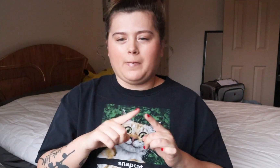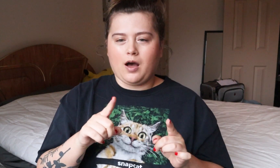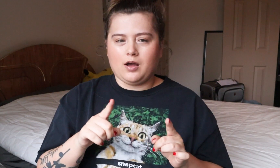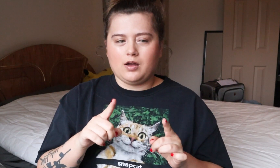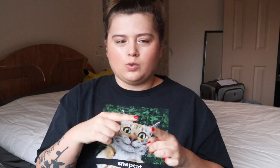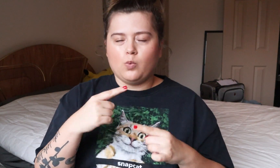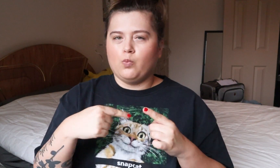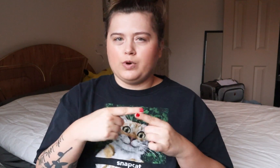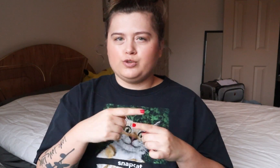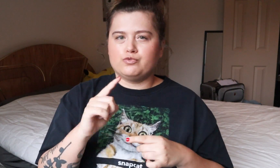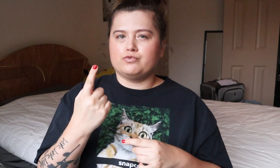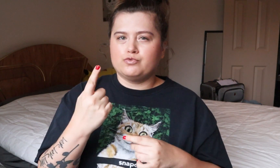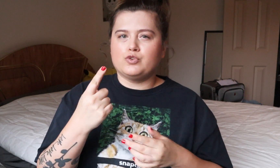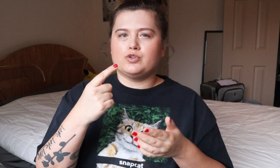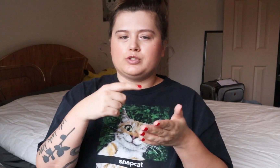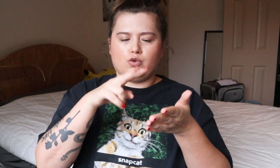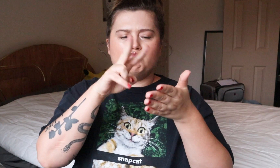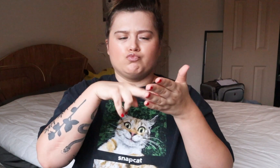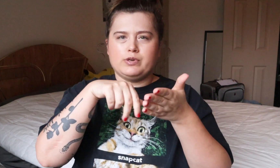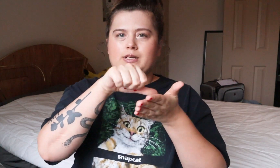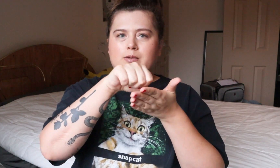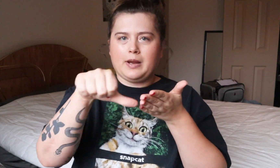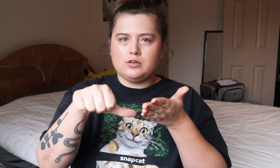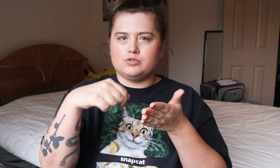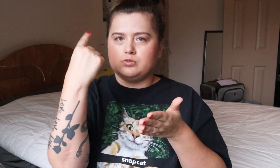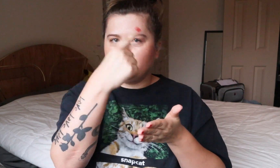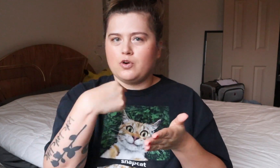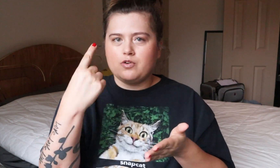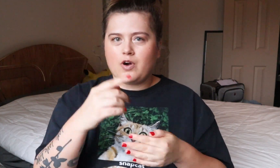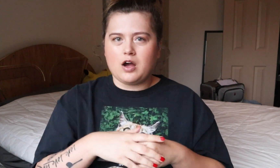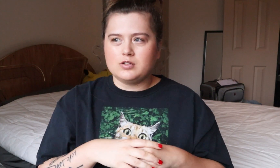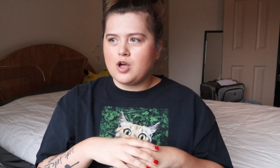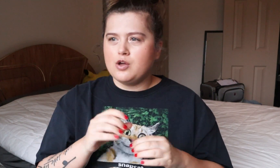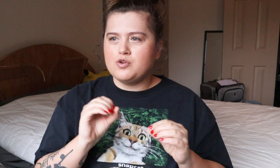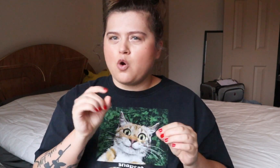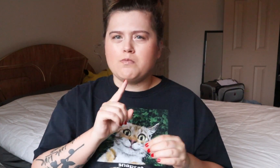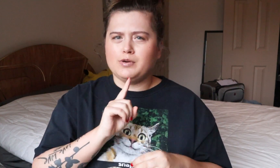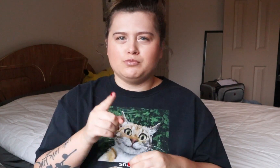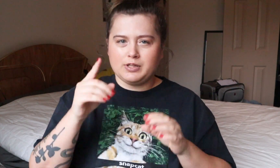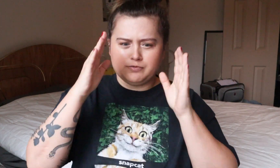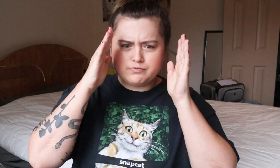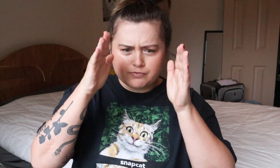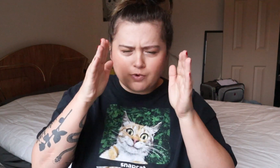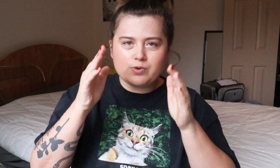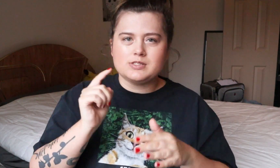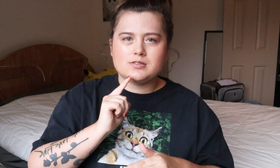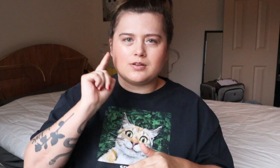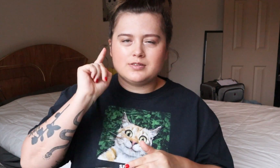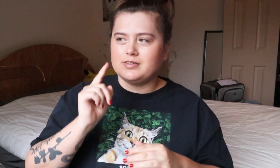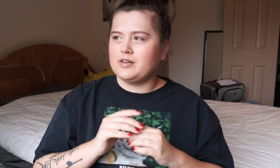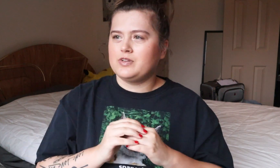But you know when you read everyone's profile for the first time? Nobody really stayed so focused on the deaf part.